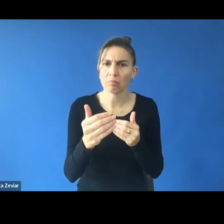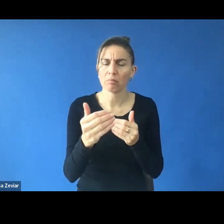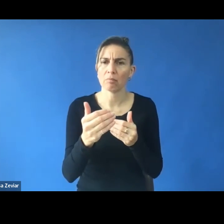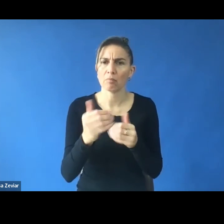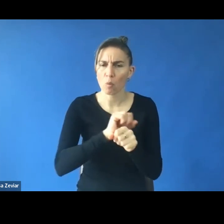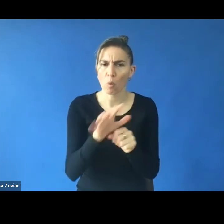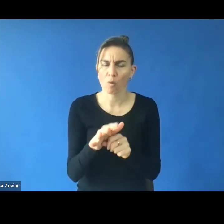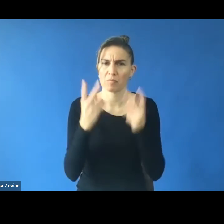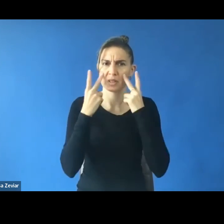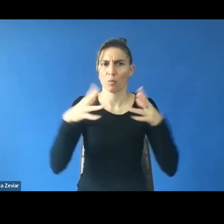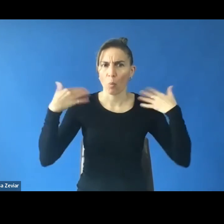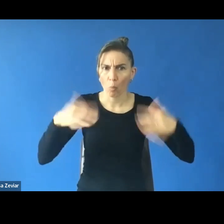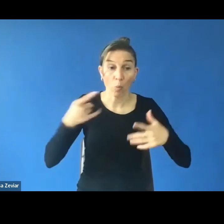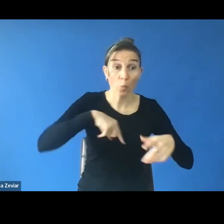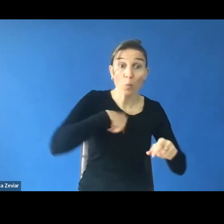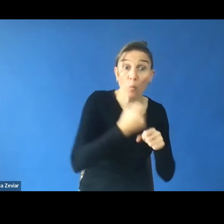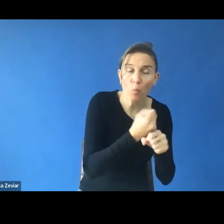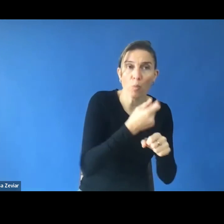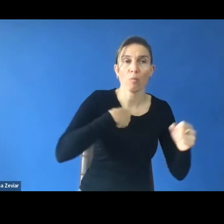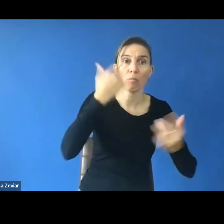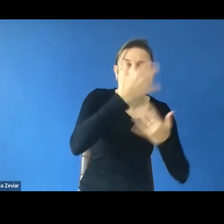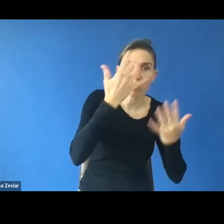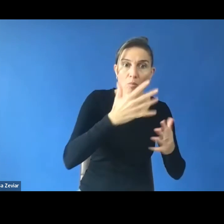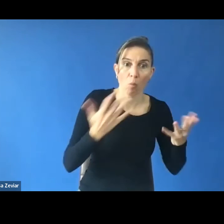Persons with disabilities are not left behind